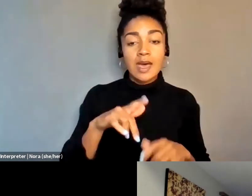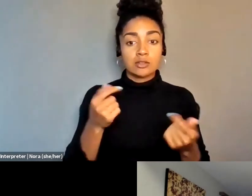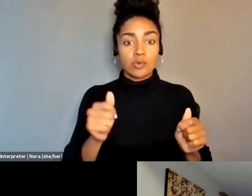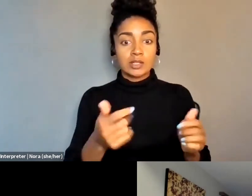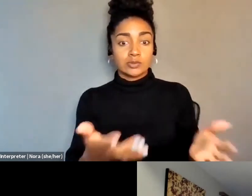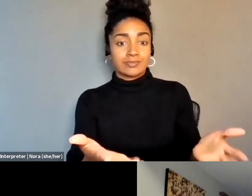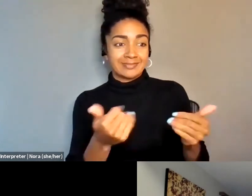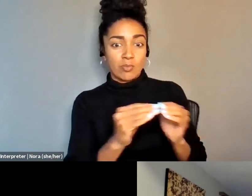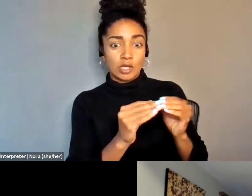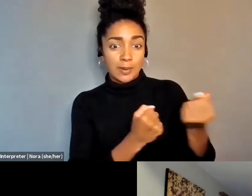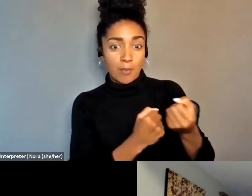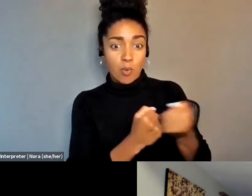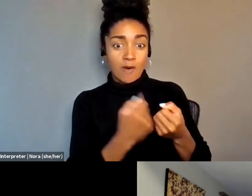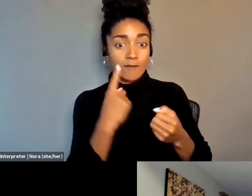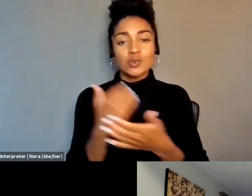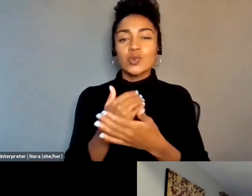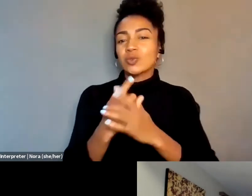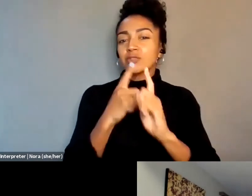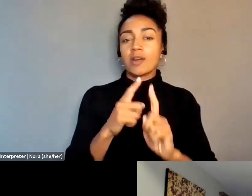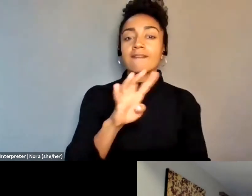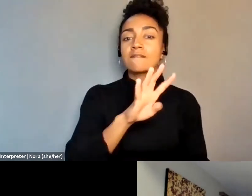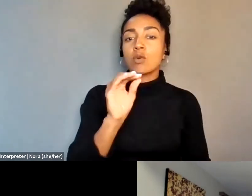more girls in school, 20 million more girls reading by age 10;